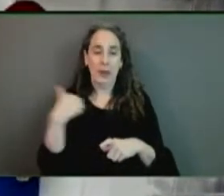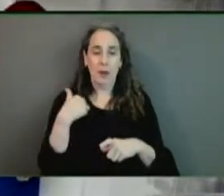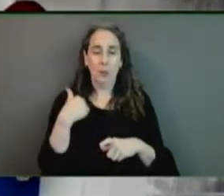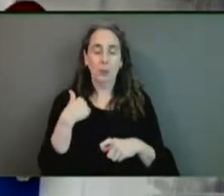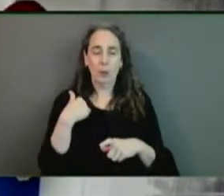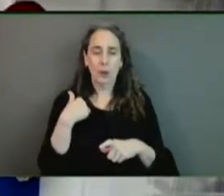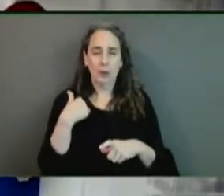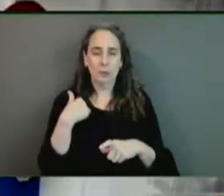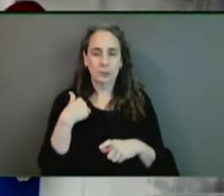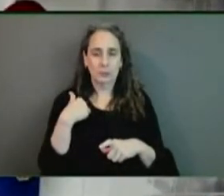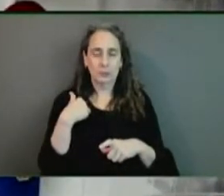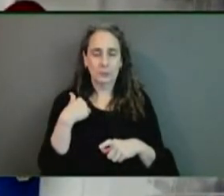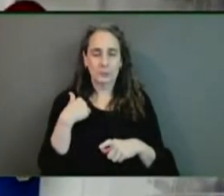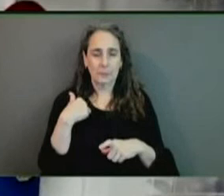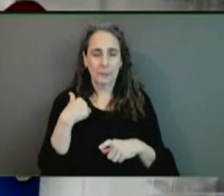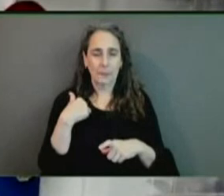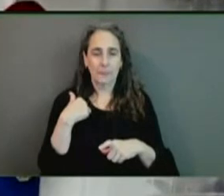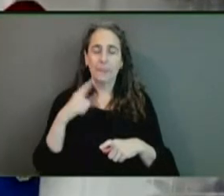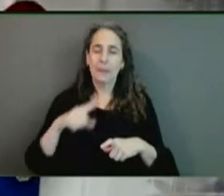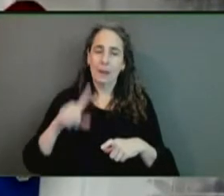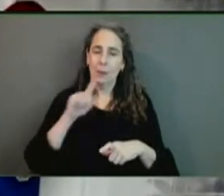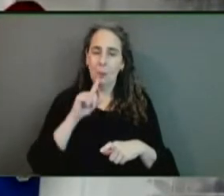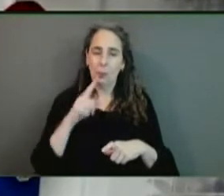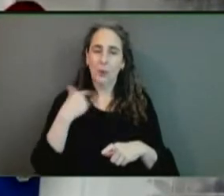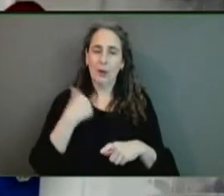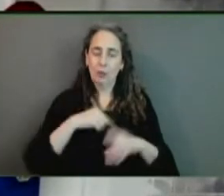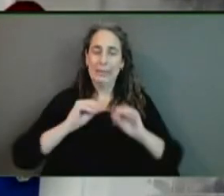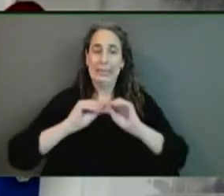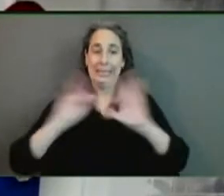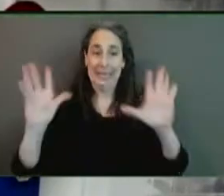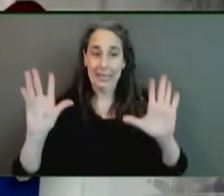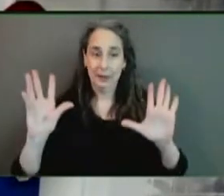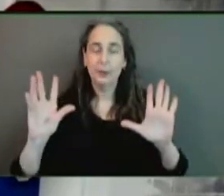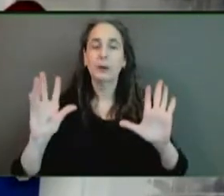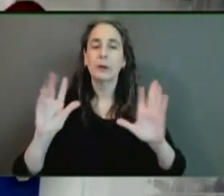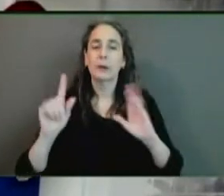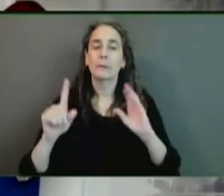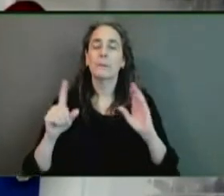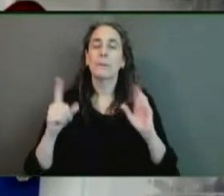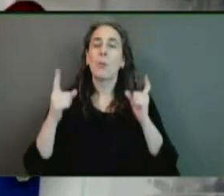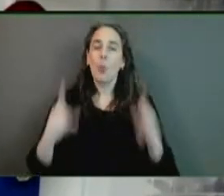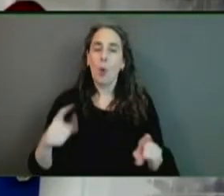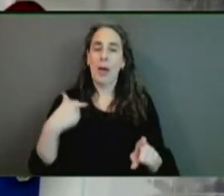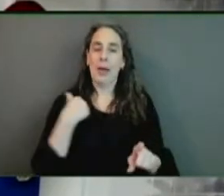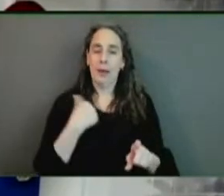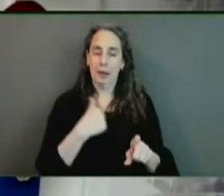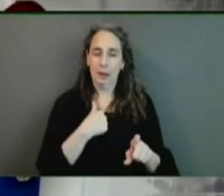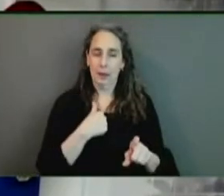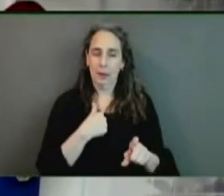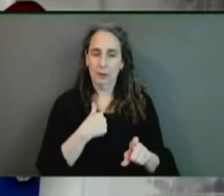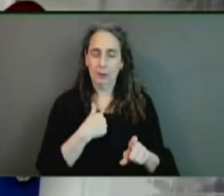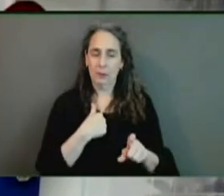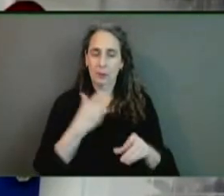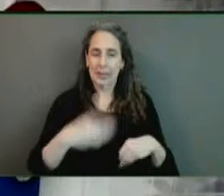questions. Um one of the things that I want to make sure that